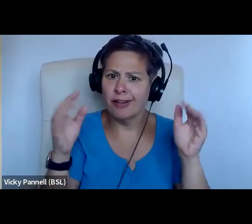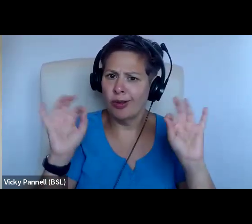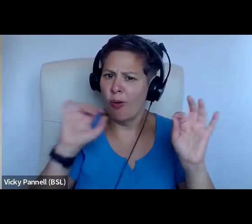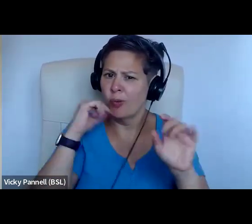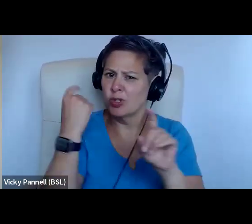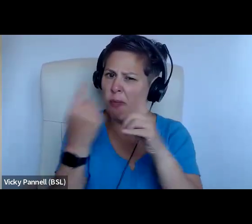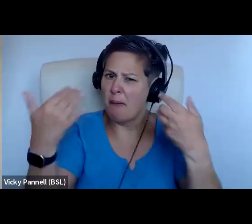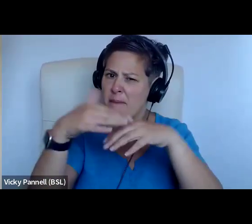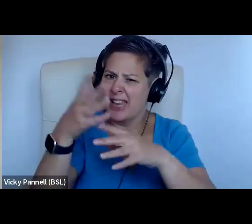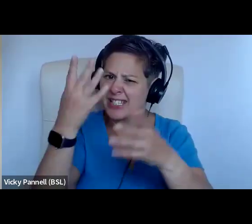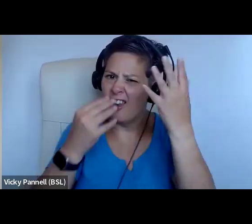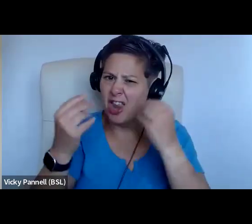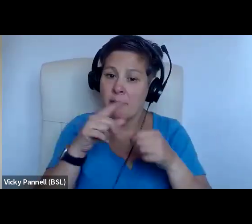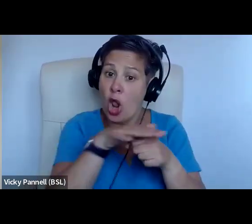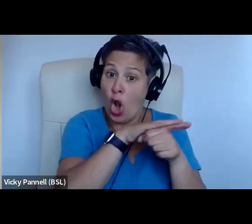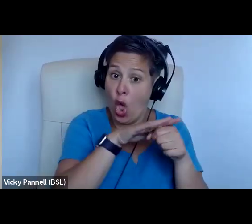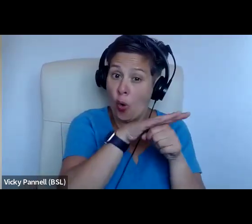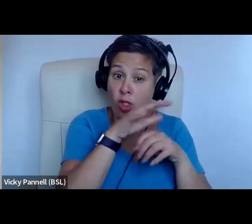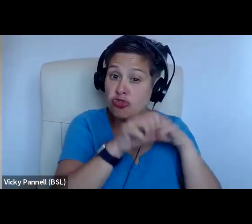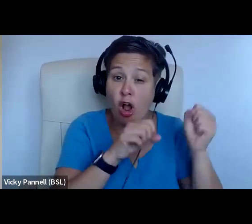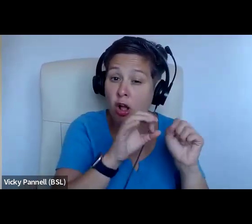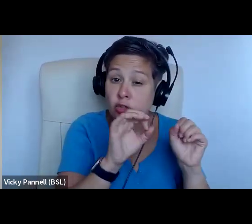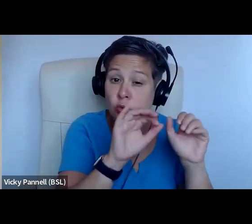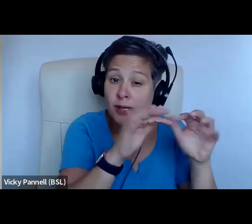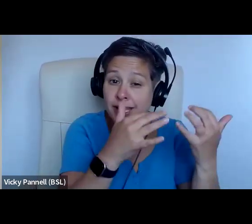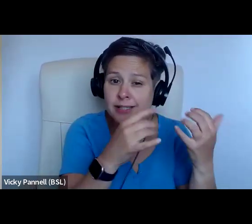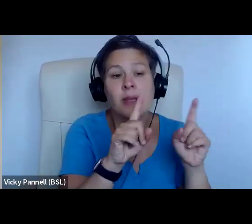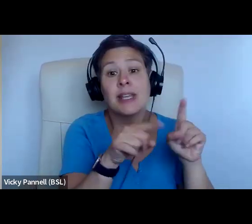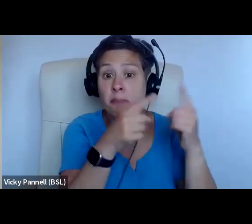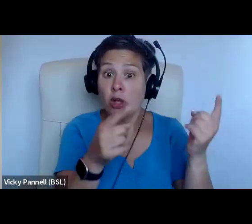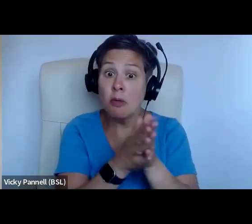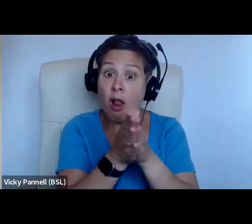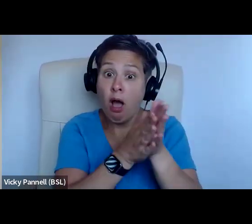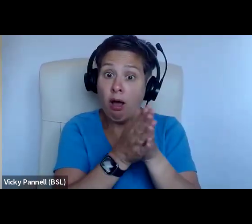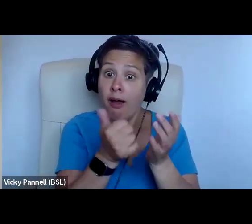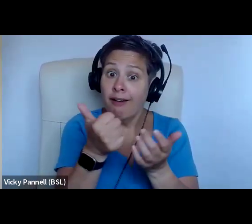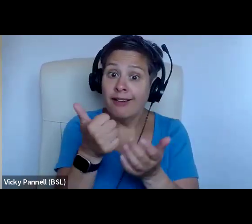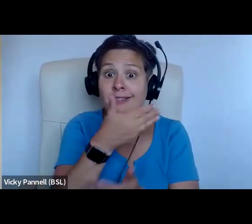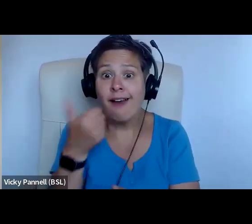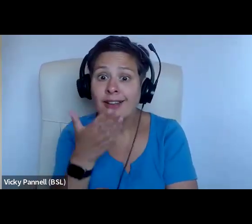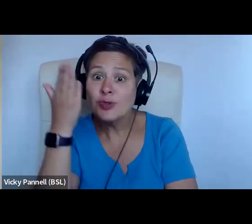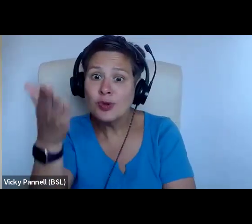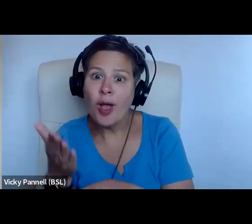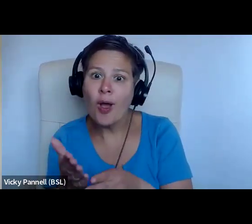So I naturally applied for a job at Policy Connect. And actually because we're talking about indirect routes to policy,